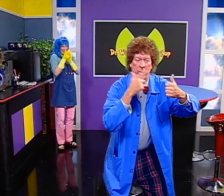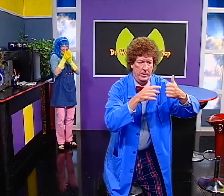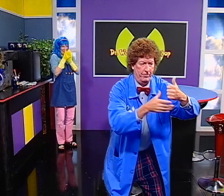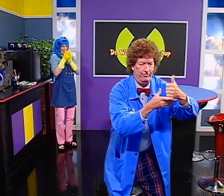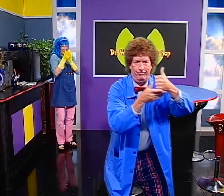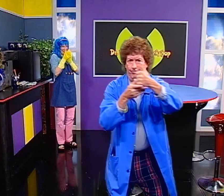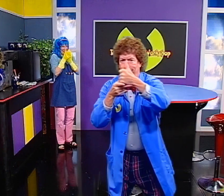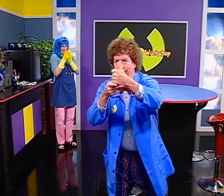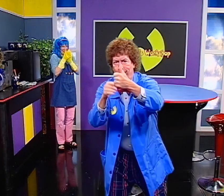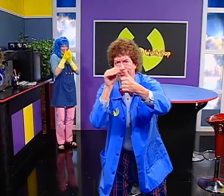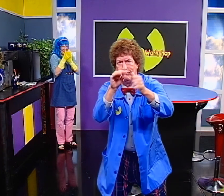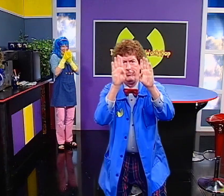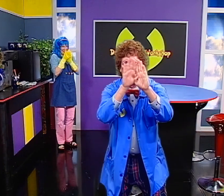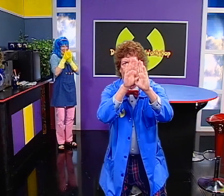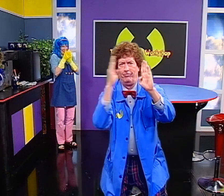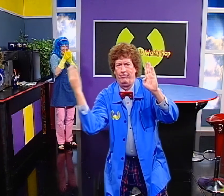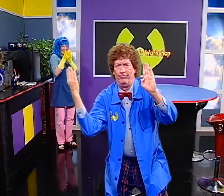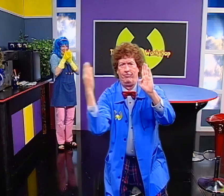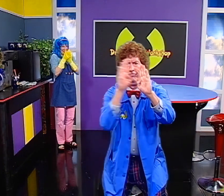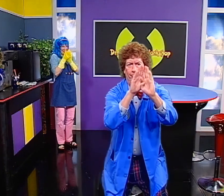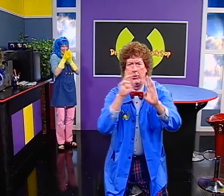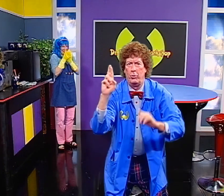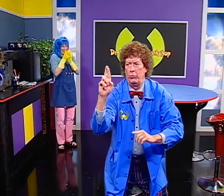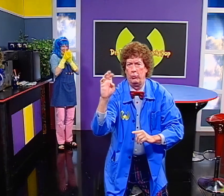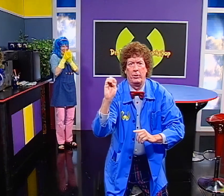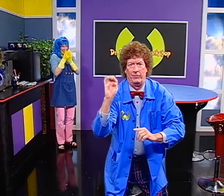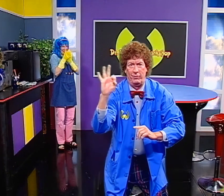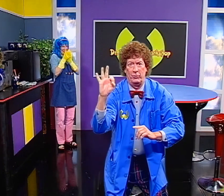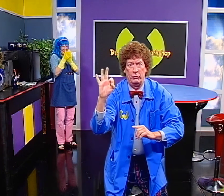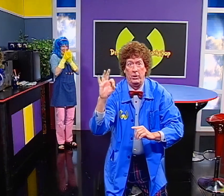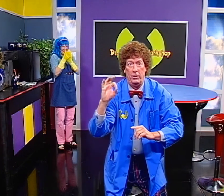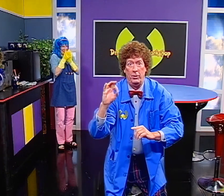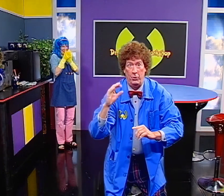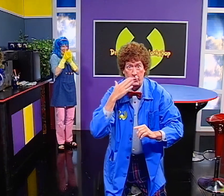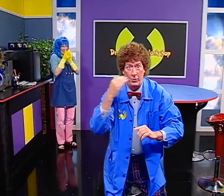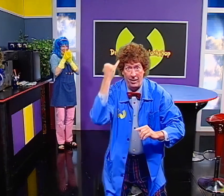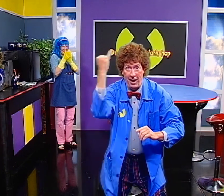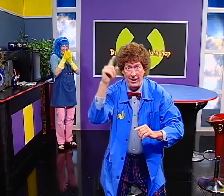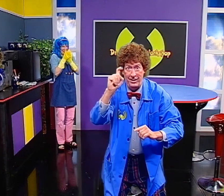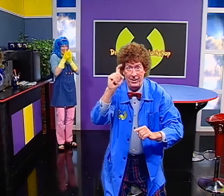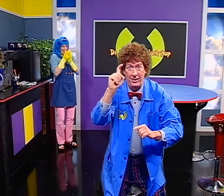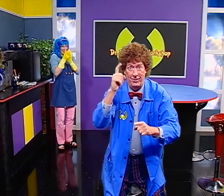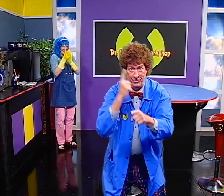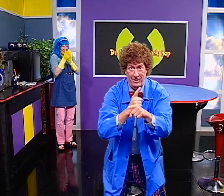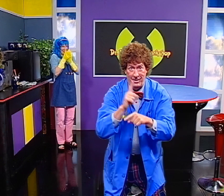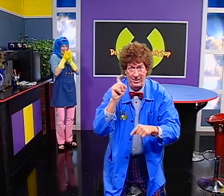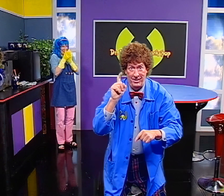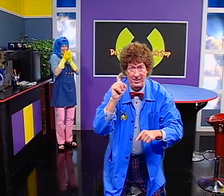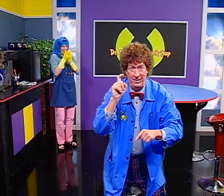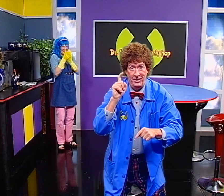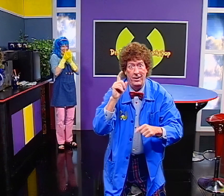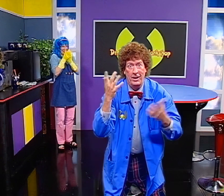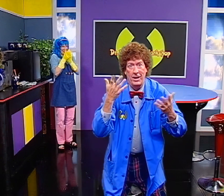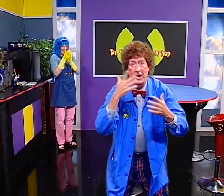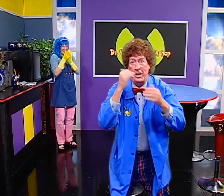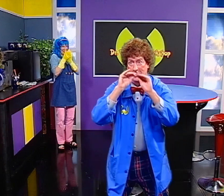FROM THE COUNTER TO THE REFRIGERATOR. DO YOU THINK THAT WAS A GOOD IDEA?